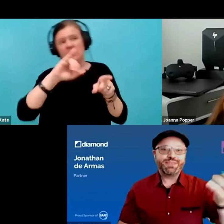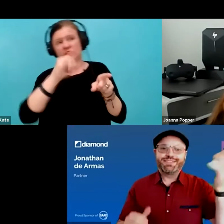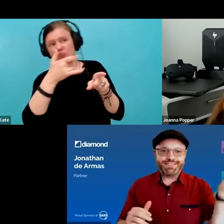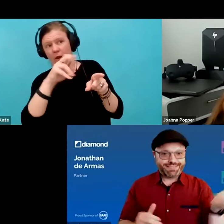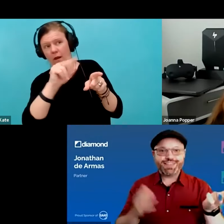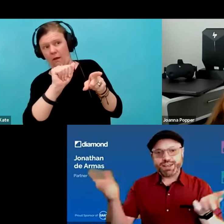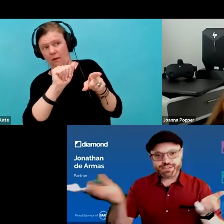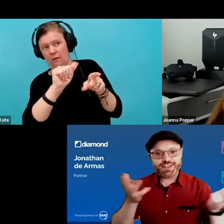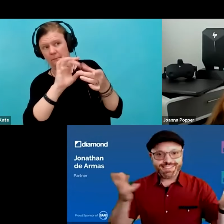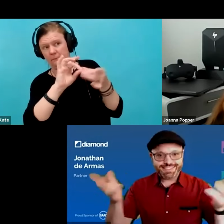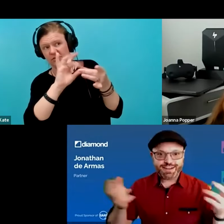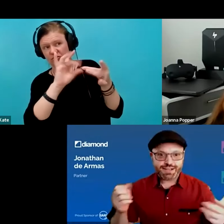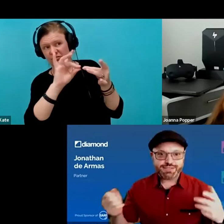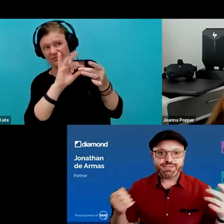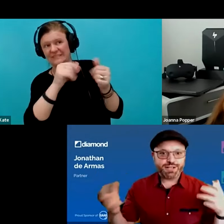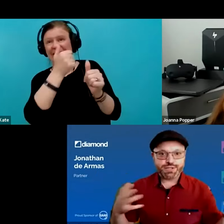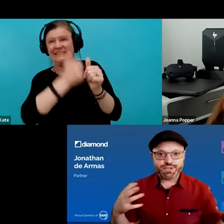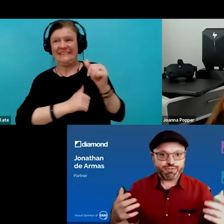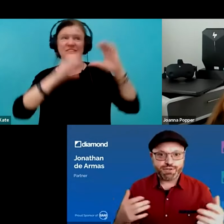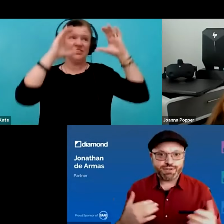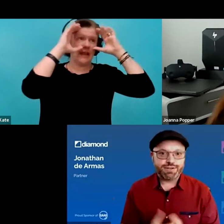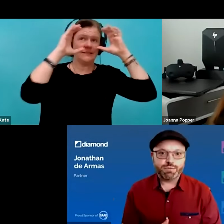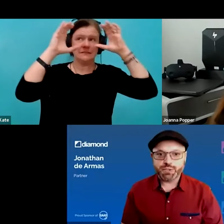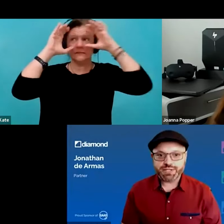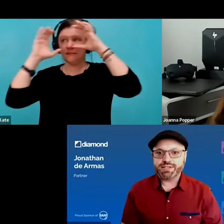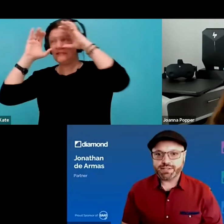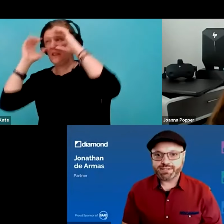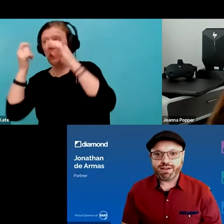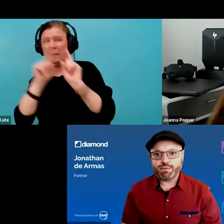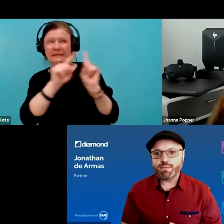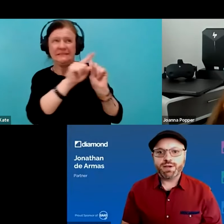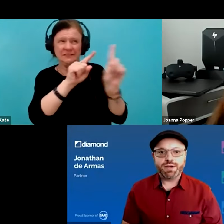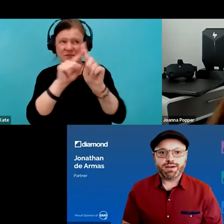each headset has slightly different abilities at this time.